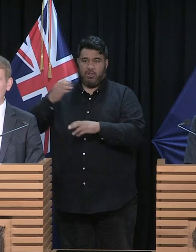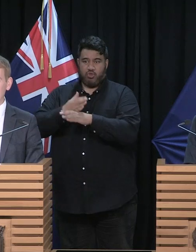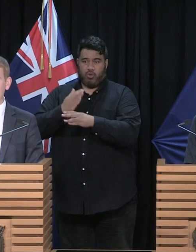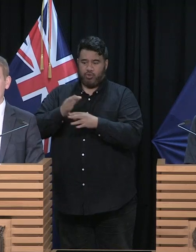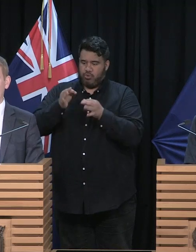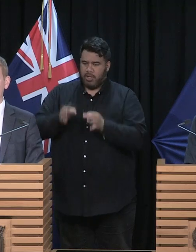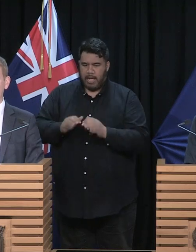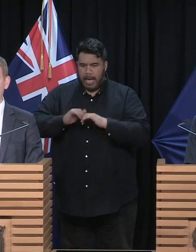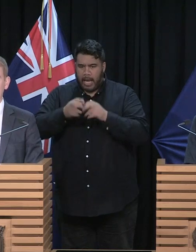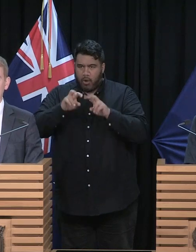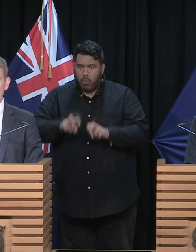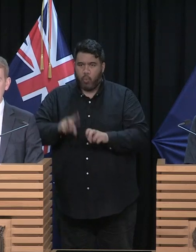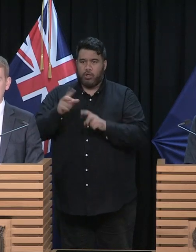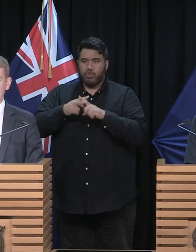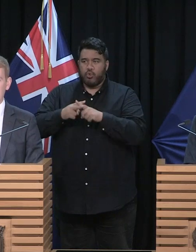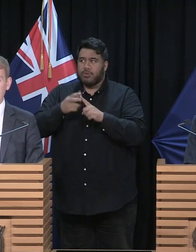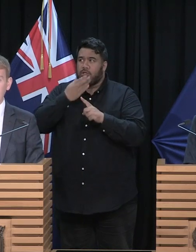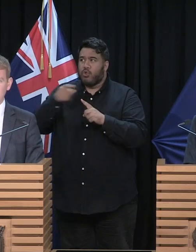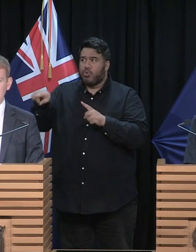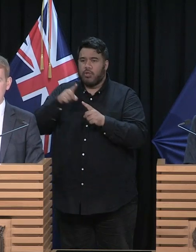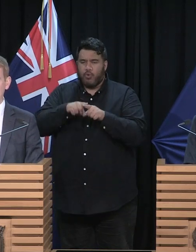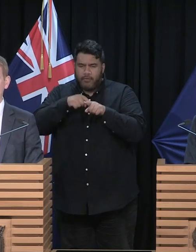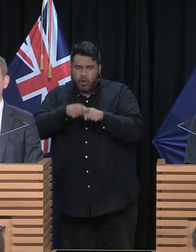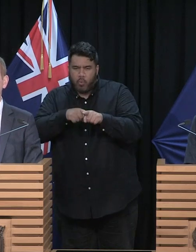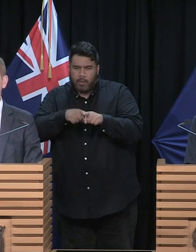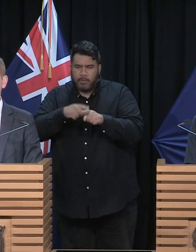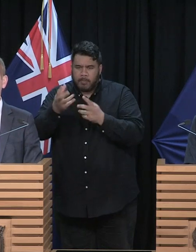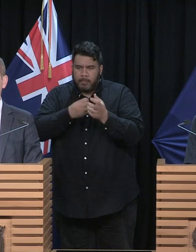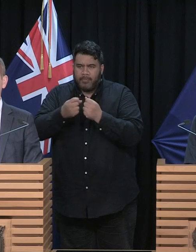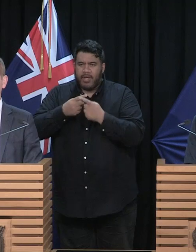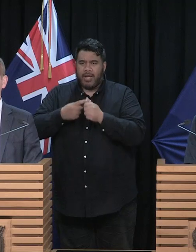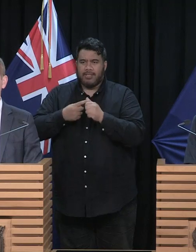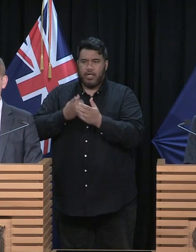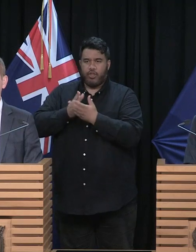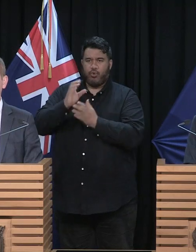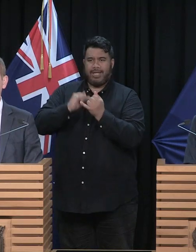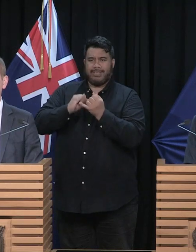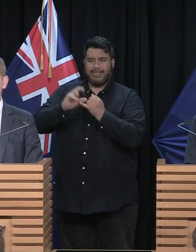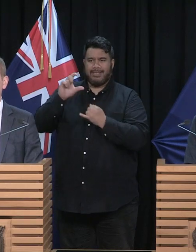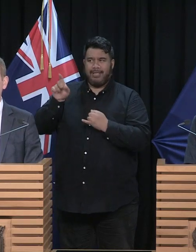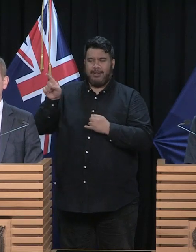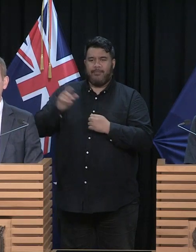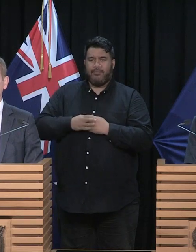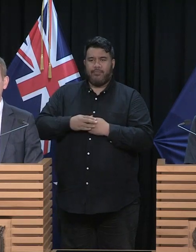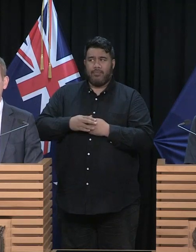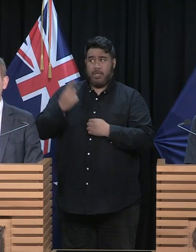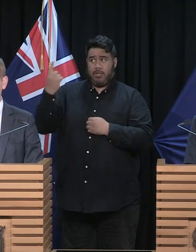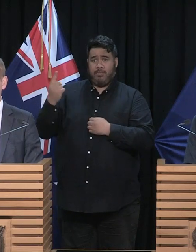really up to the person conducting the inquiry as to how they conduct the inquiry and what tools they use under the legislative mandate that